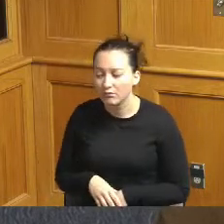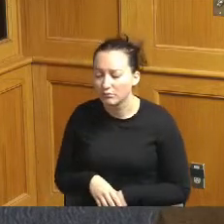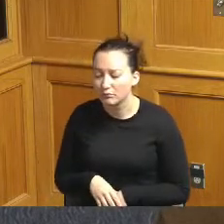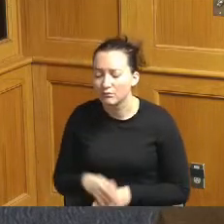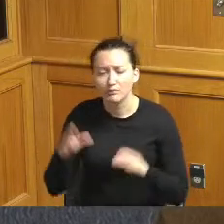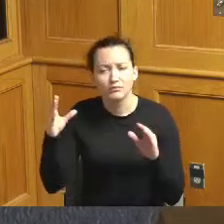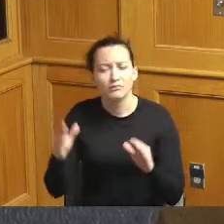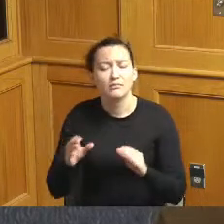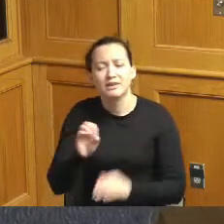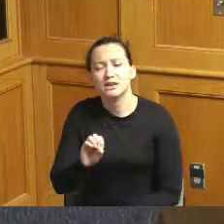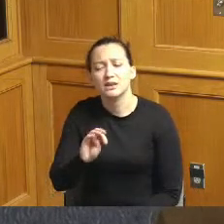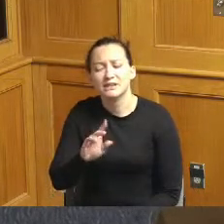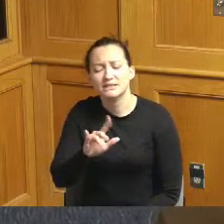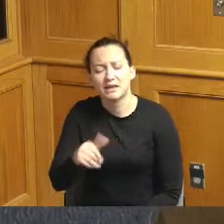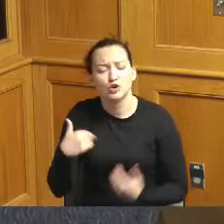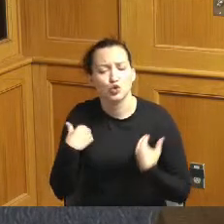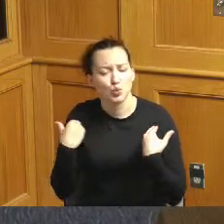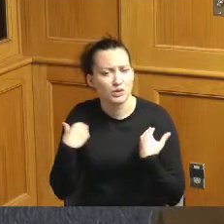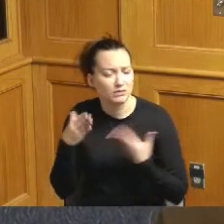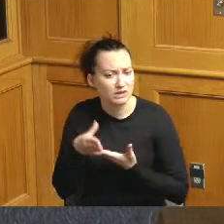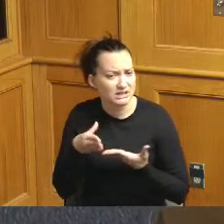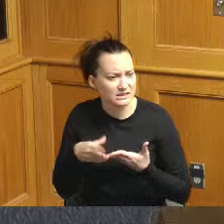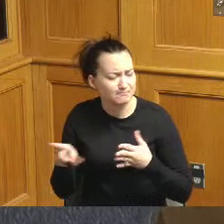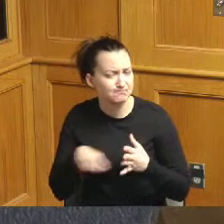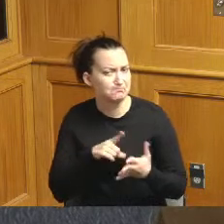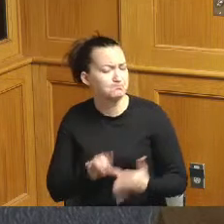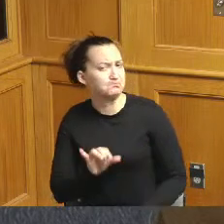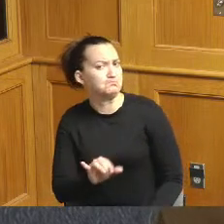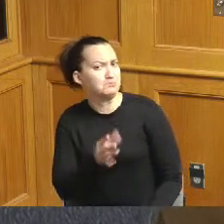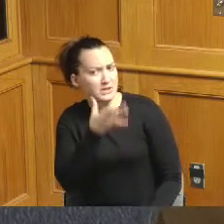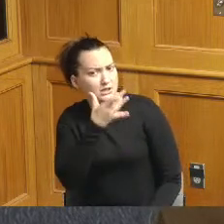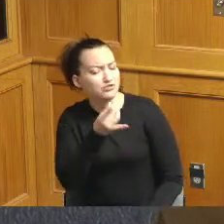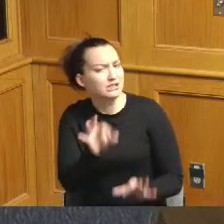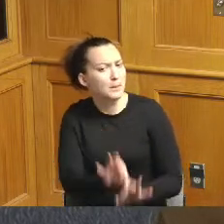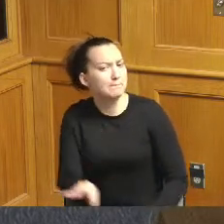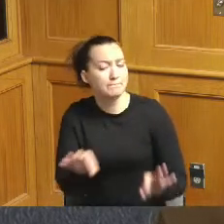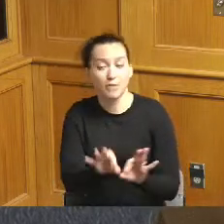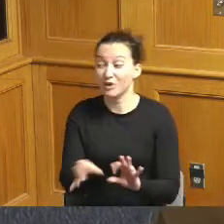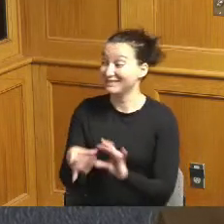emancipated youth piece that's really important and I'm noting that you're just getting started